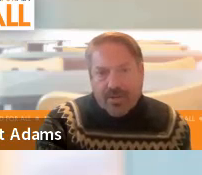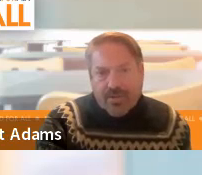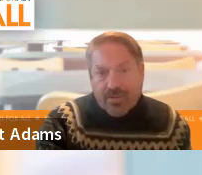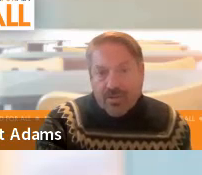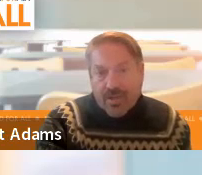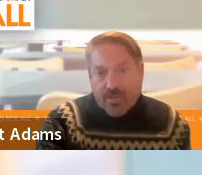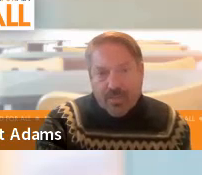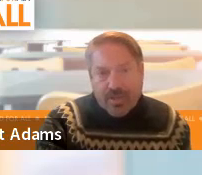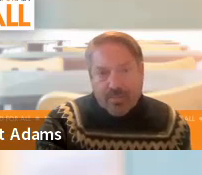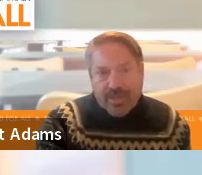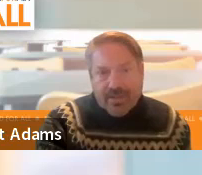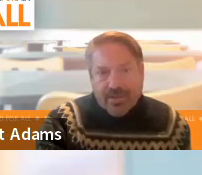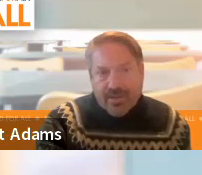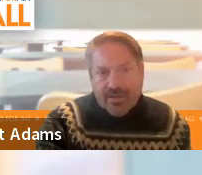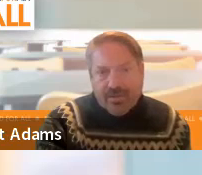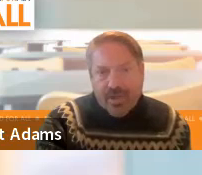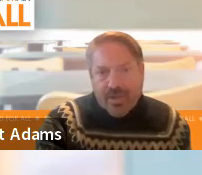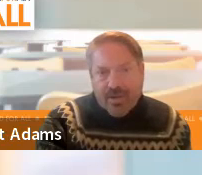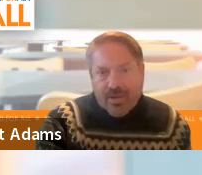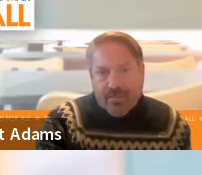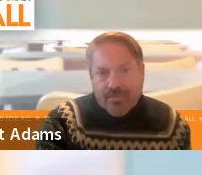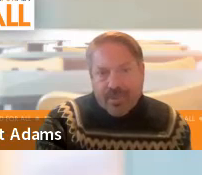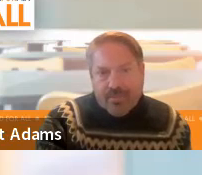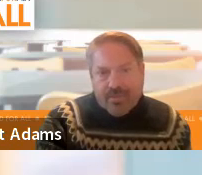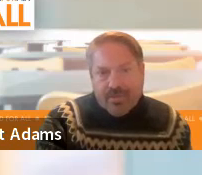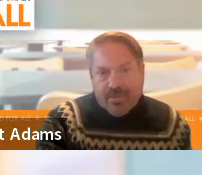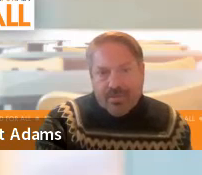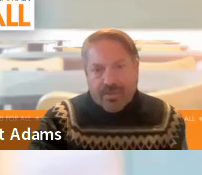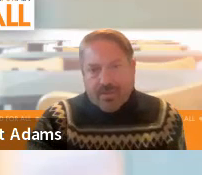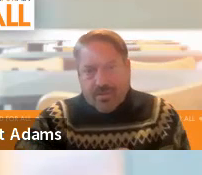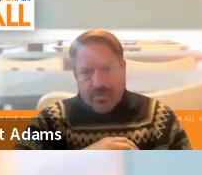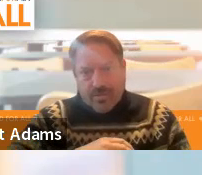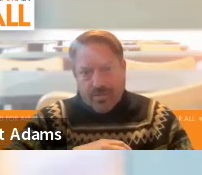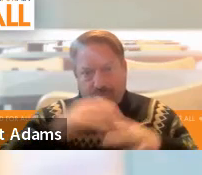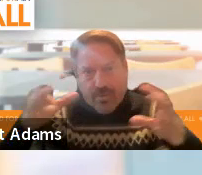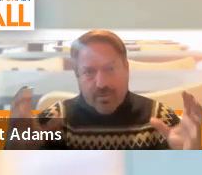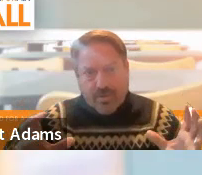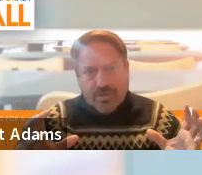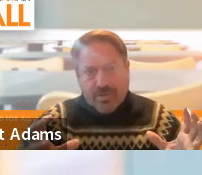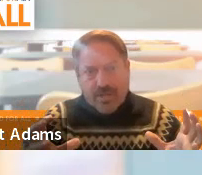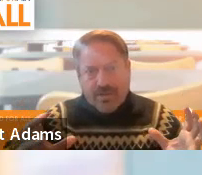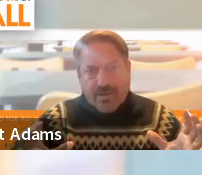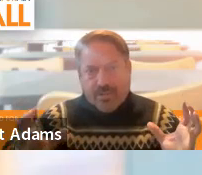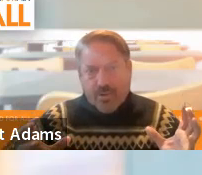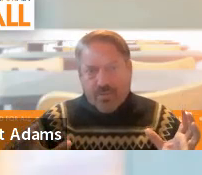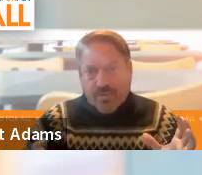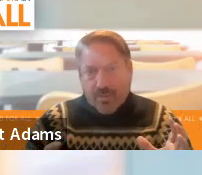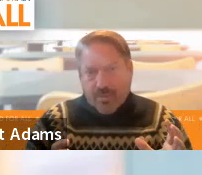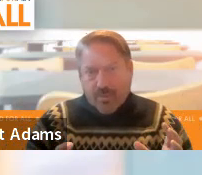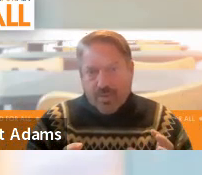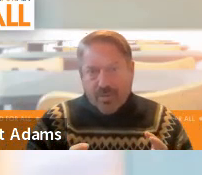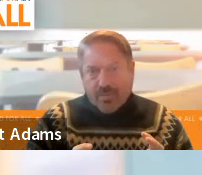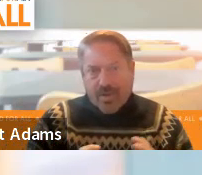and the digital equity and BEAD plan is to focus on connecting these workforce development programs